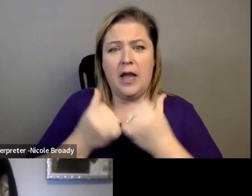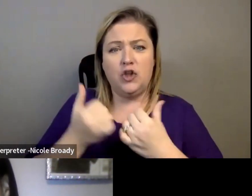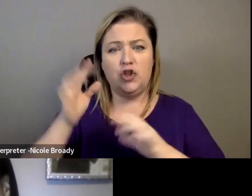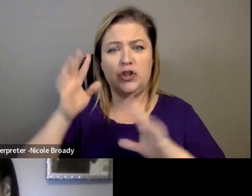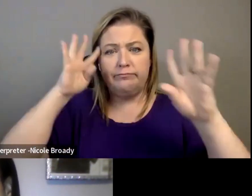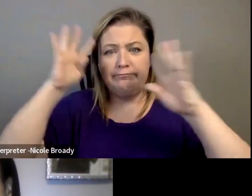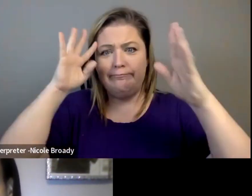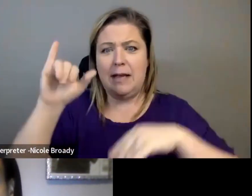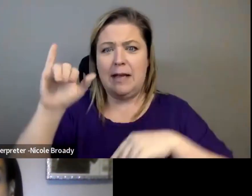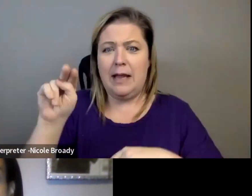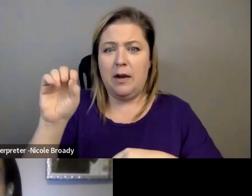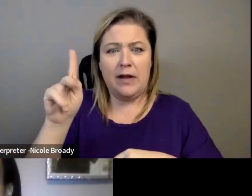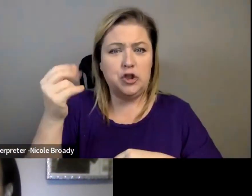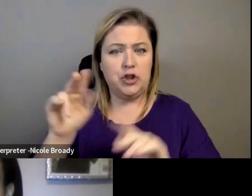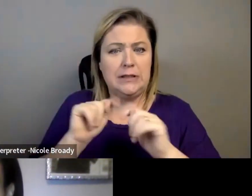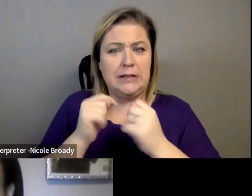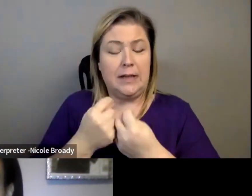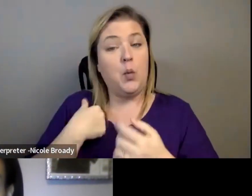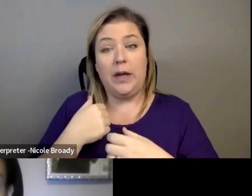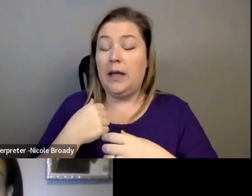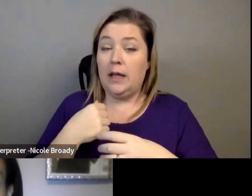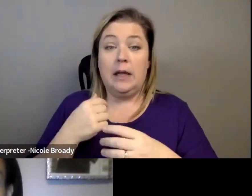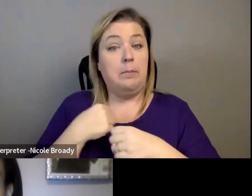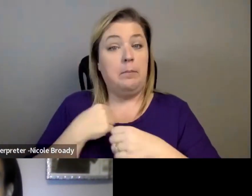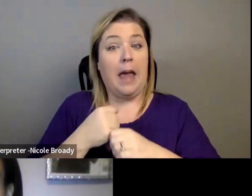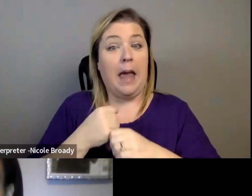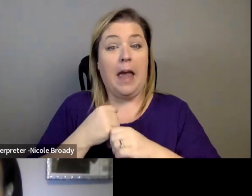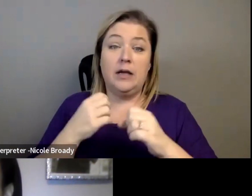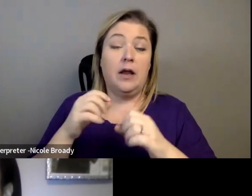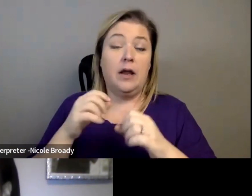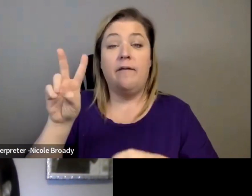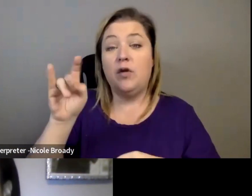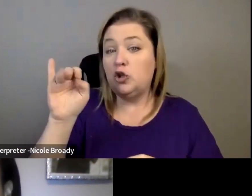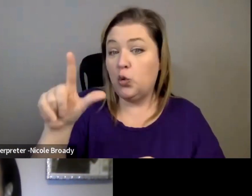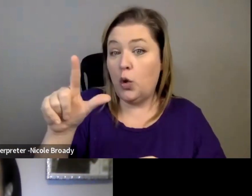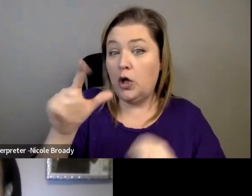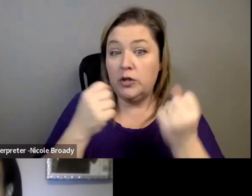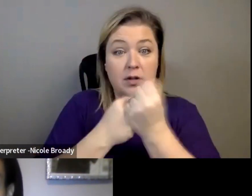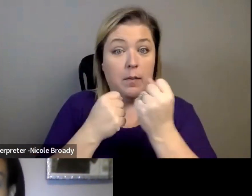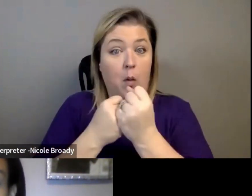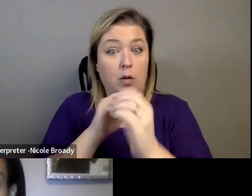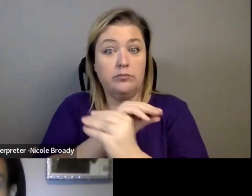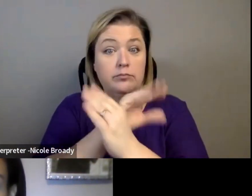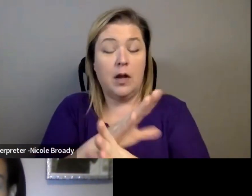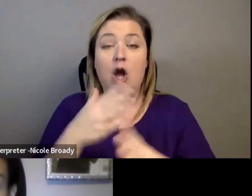virtual support, we quickly quickly put together virtual supports of wellness, learning activities and club groups,